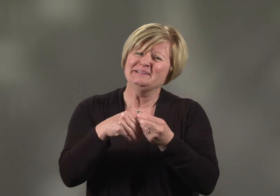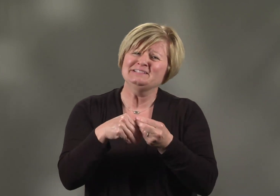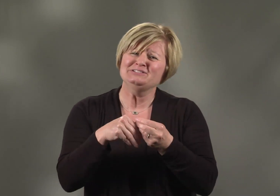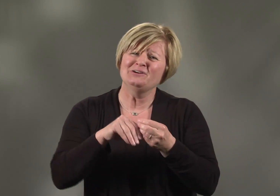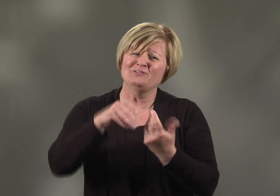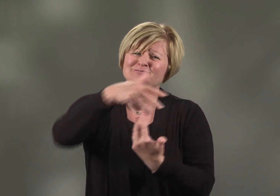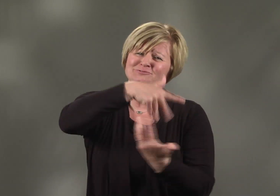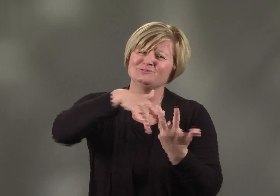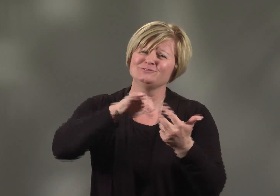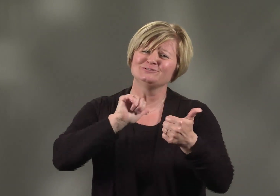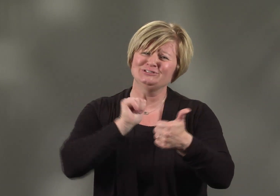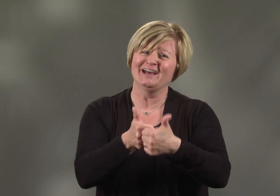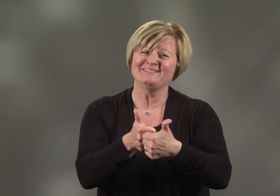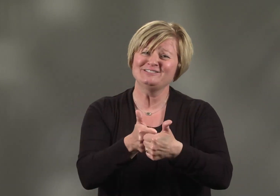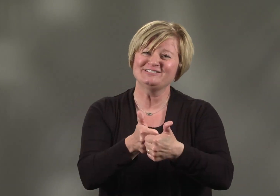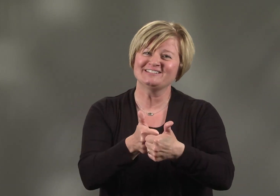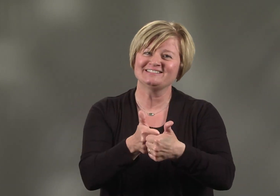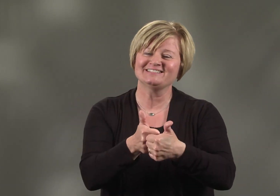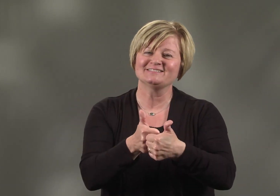there are some additional social challenges.